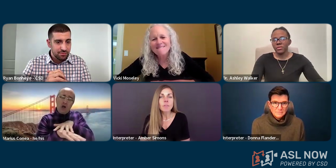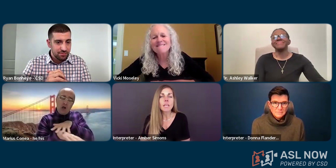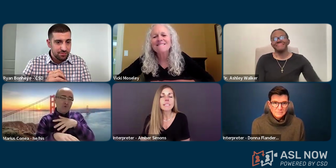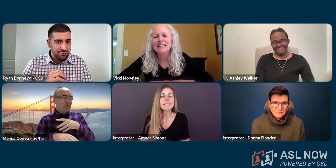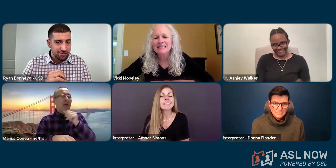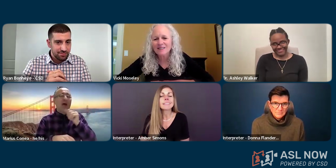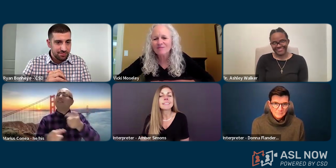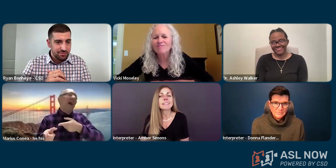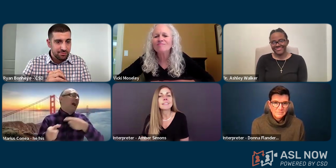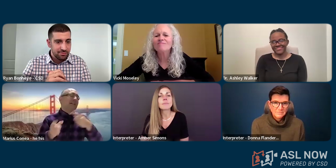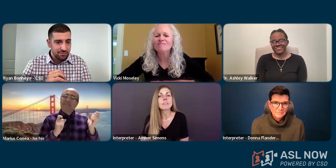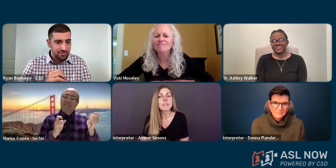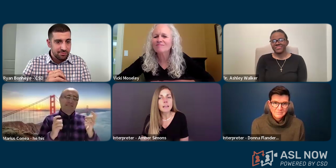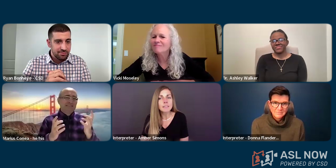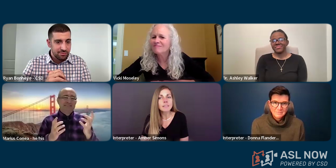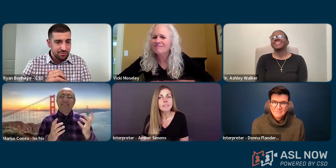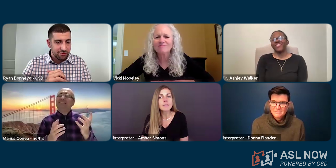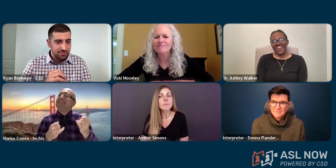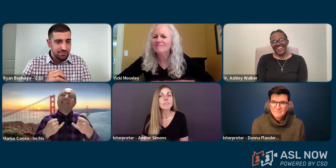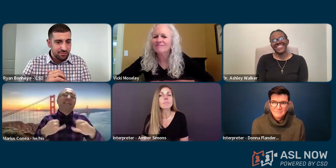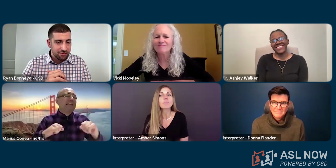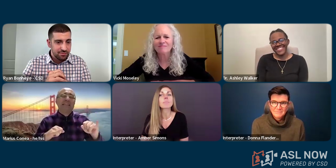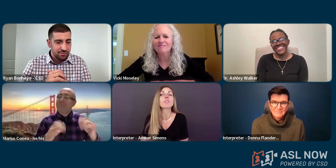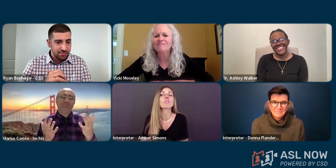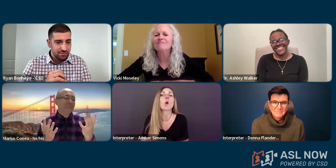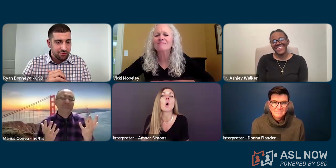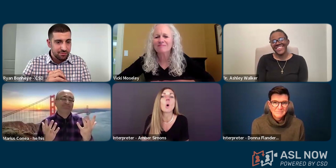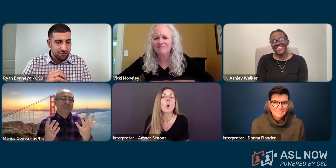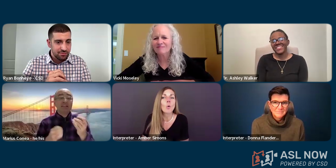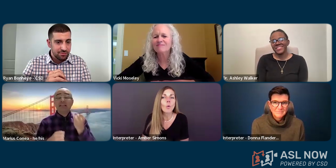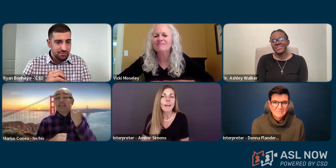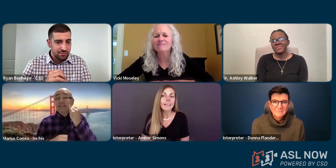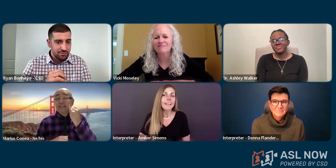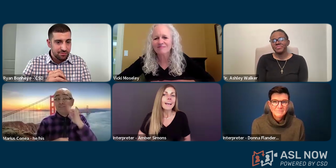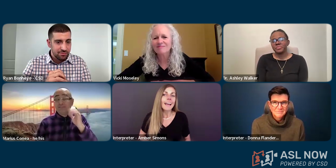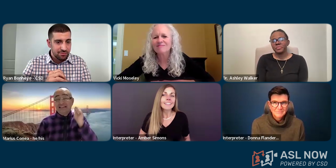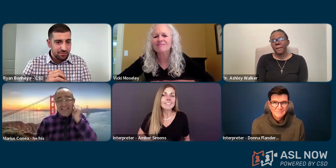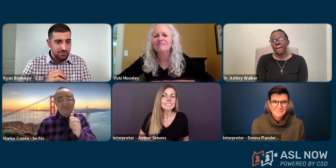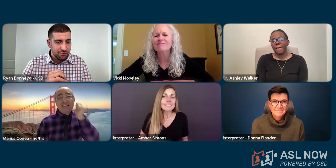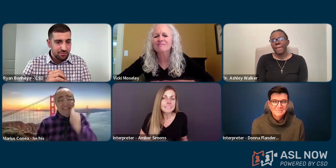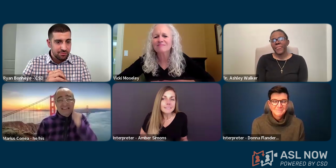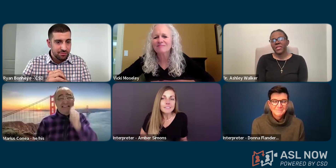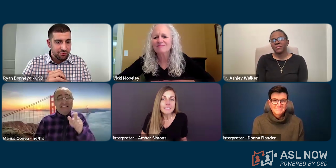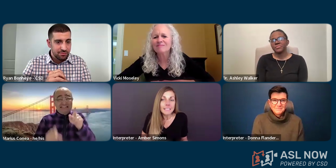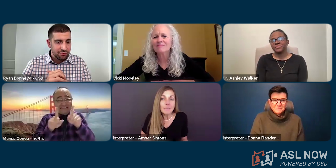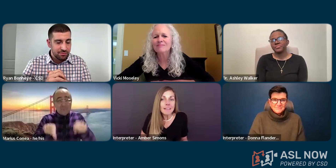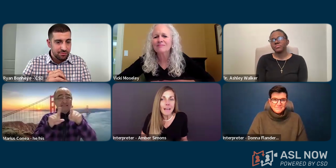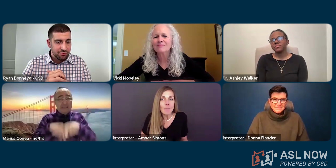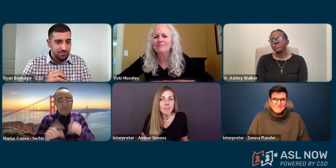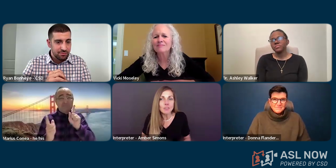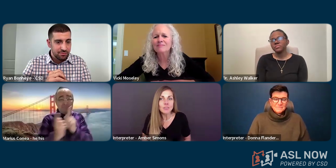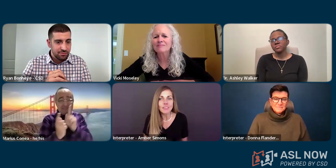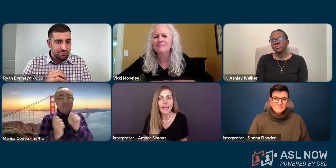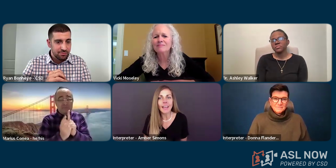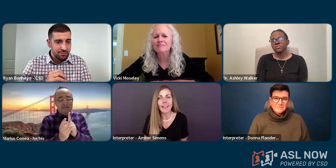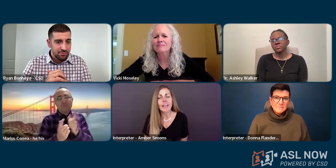I'm like, Yes, but slow and limit how much you say,